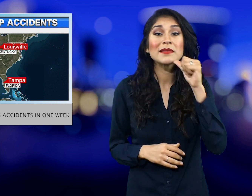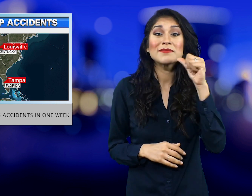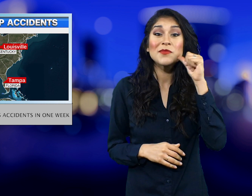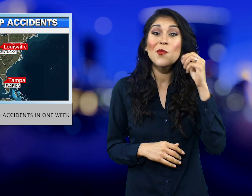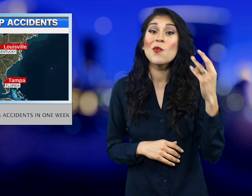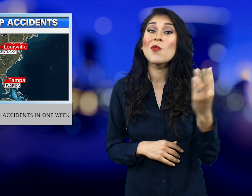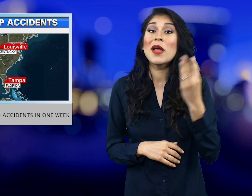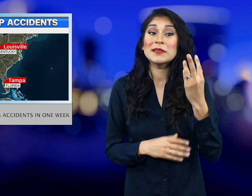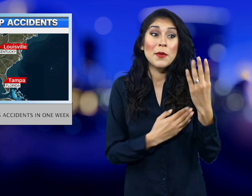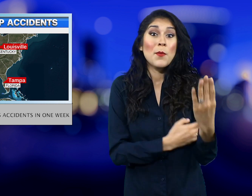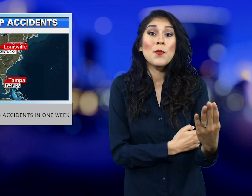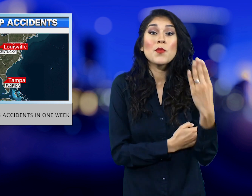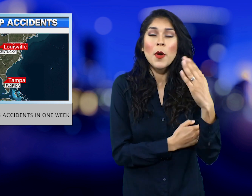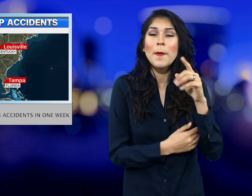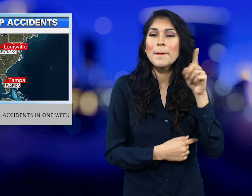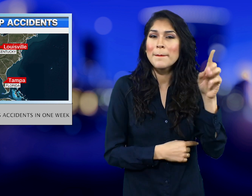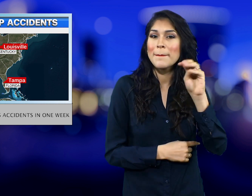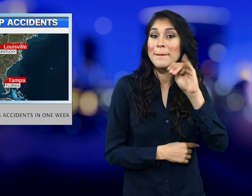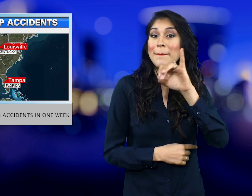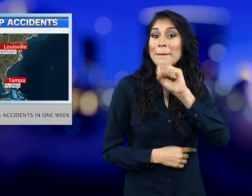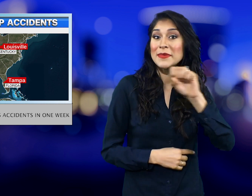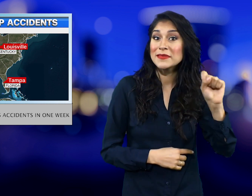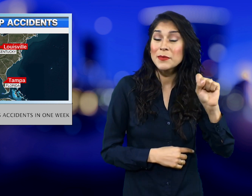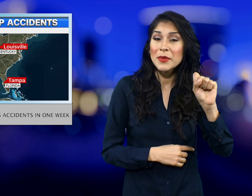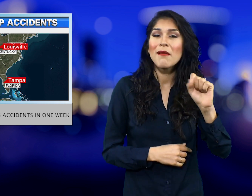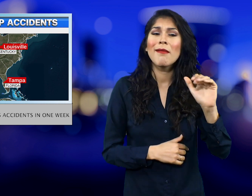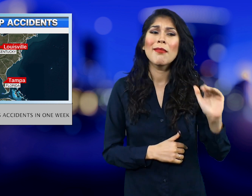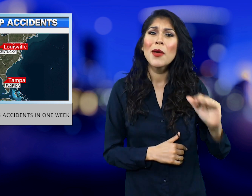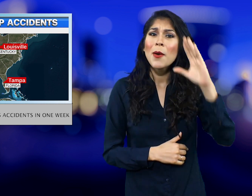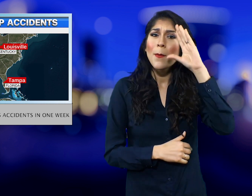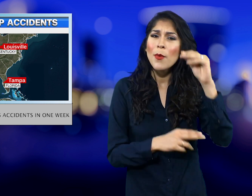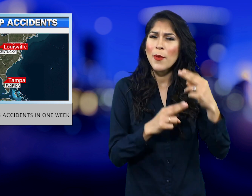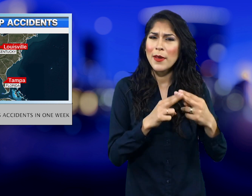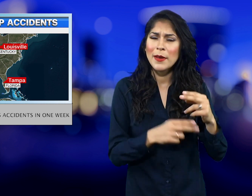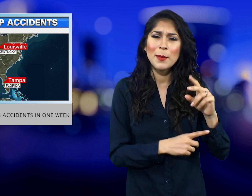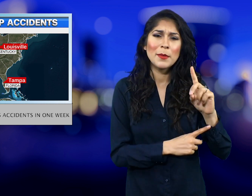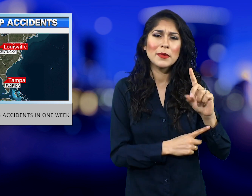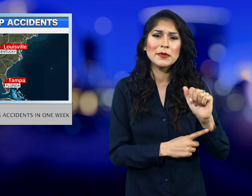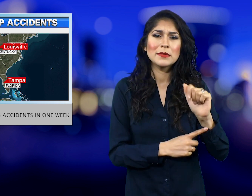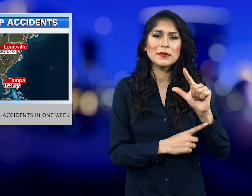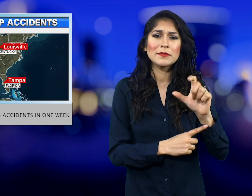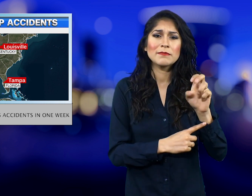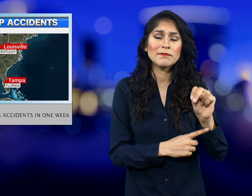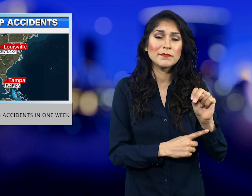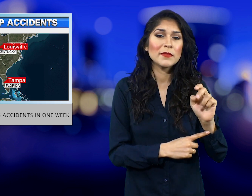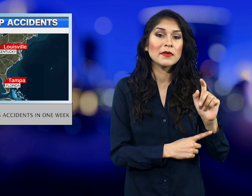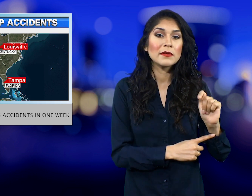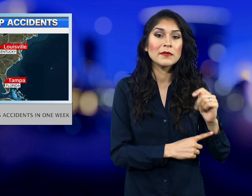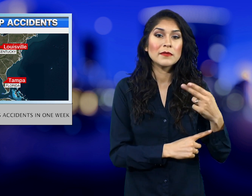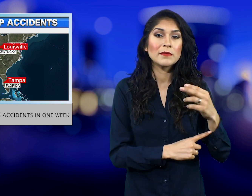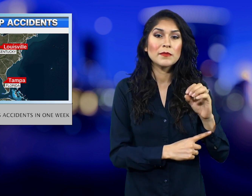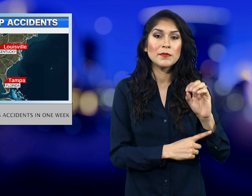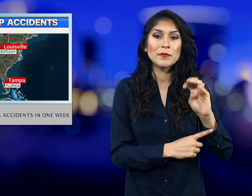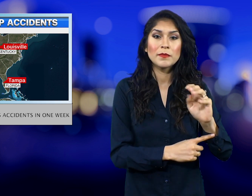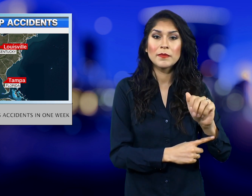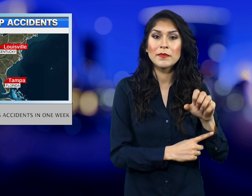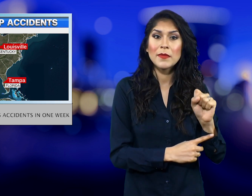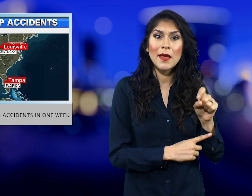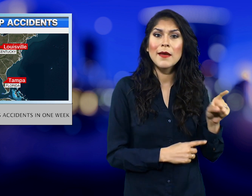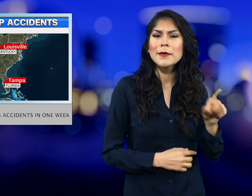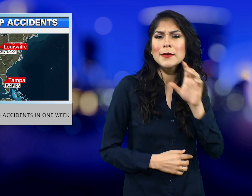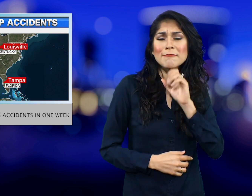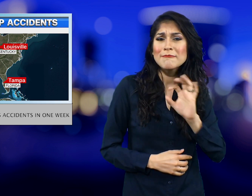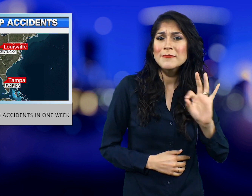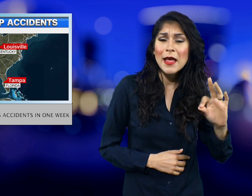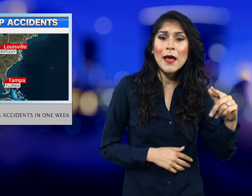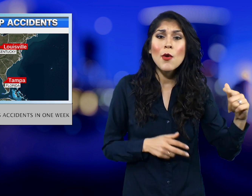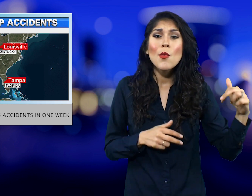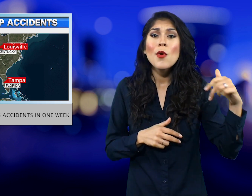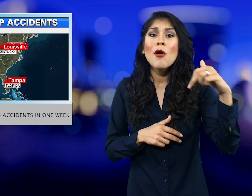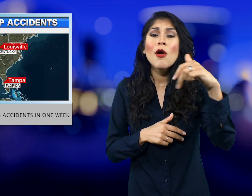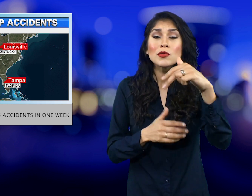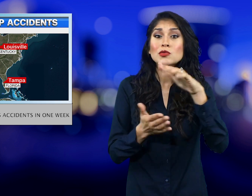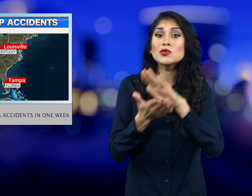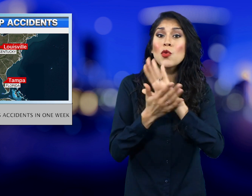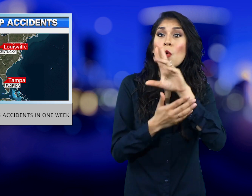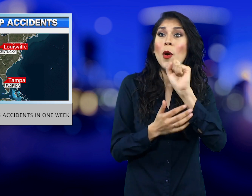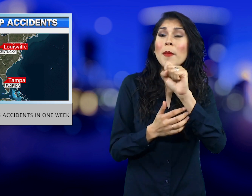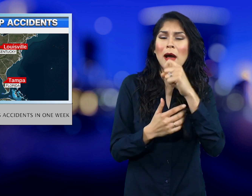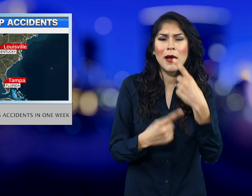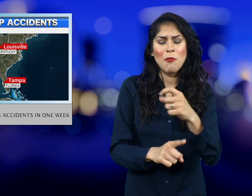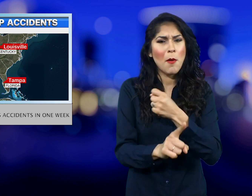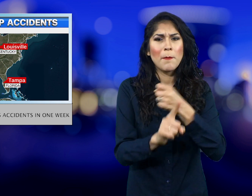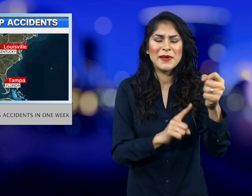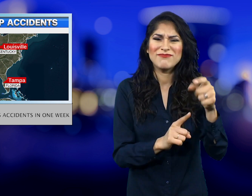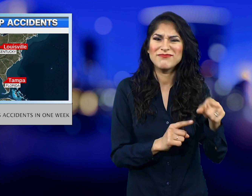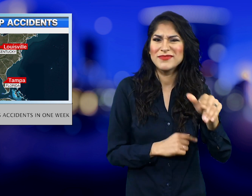Wednesday morning in Mississippi, nine-year-old Dalen Thomas was killed while walking to his